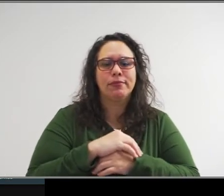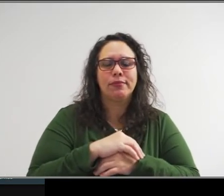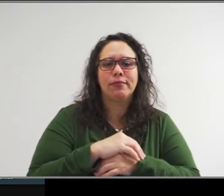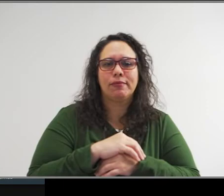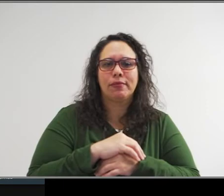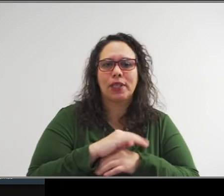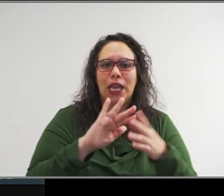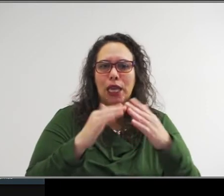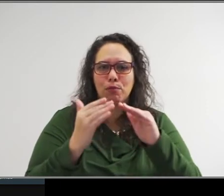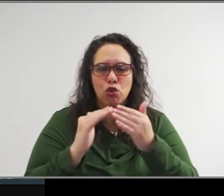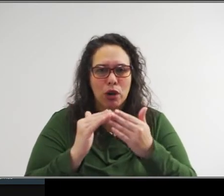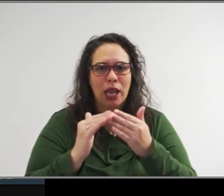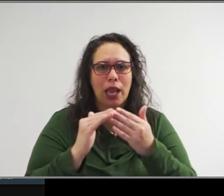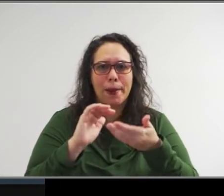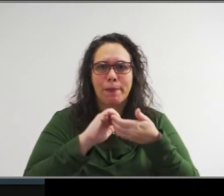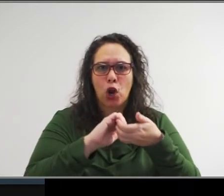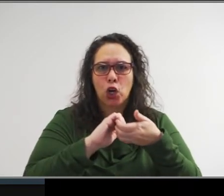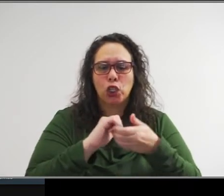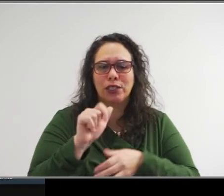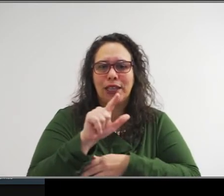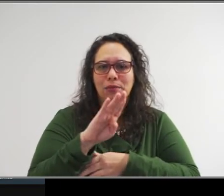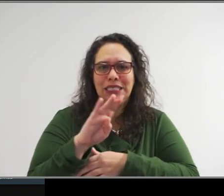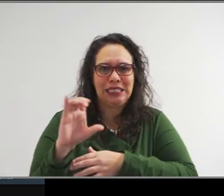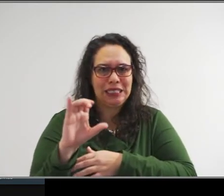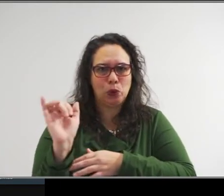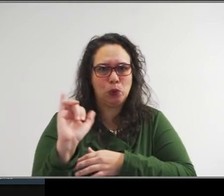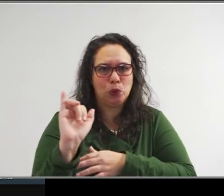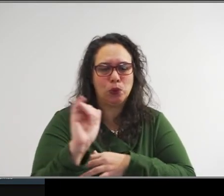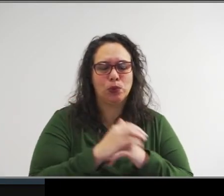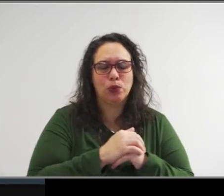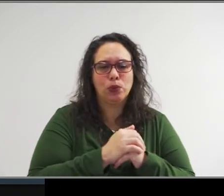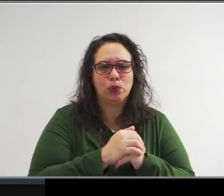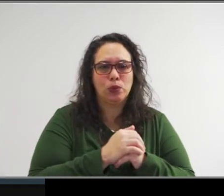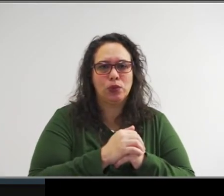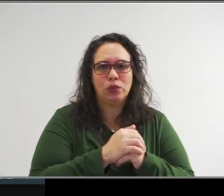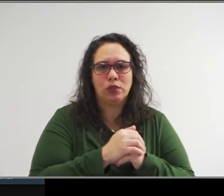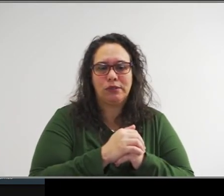and with LBCC is full going this calendar year.